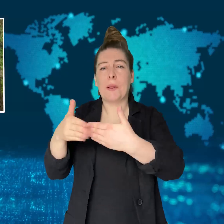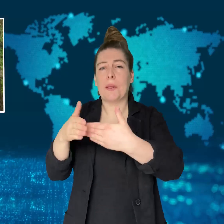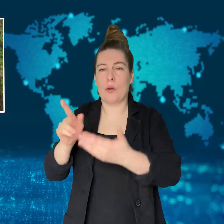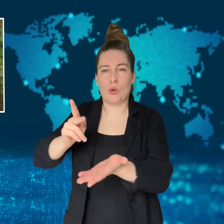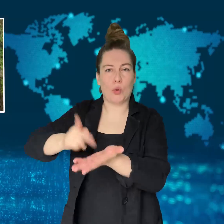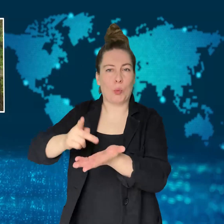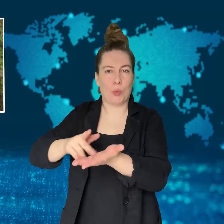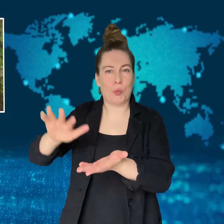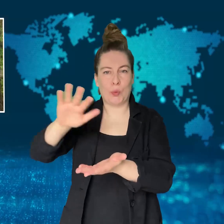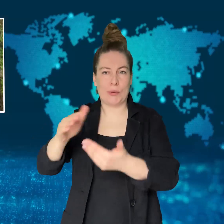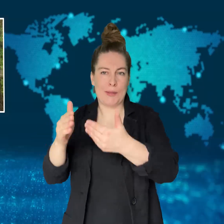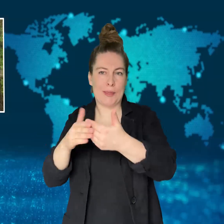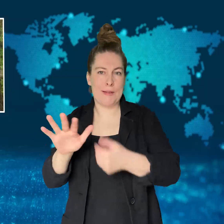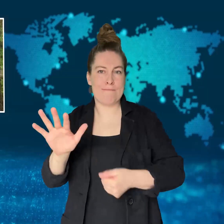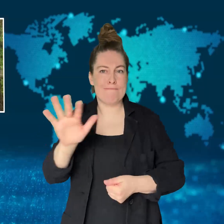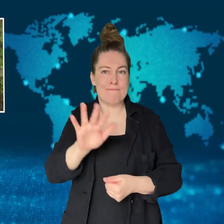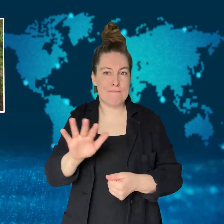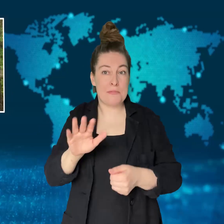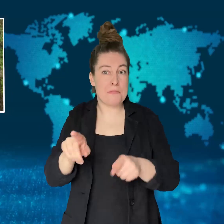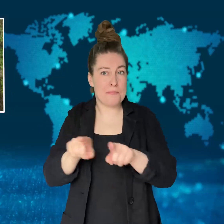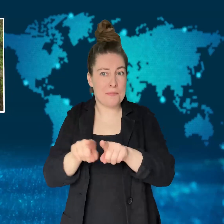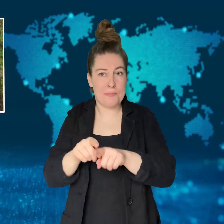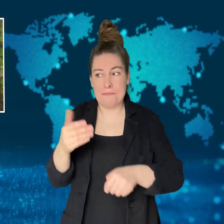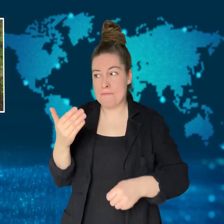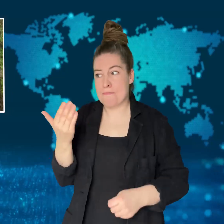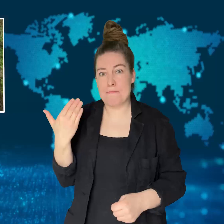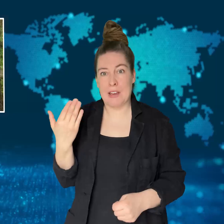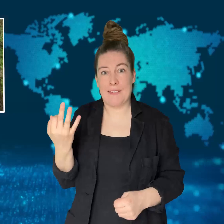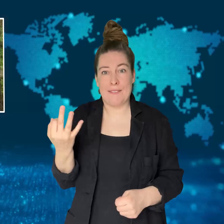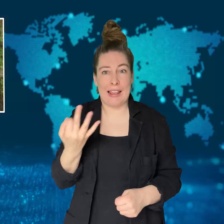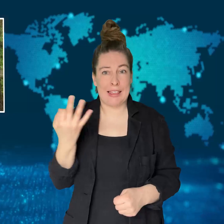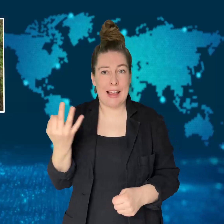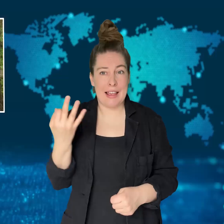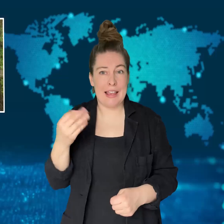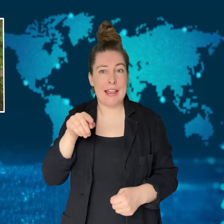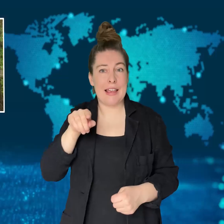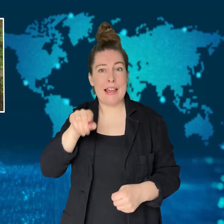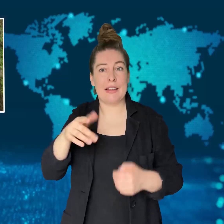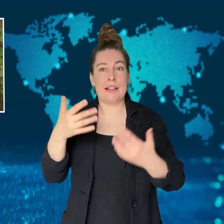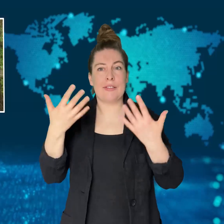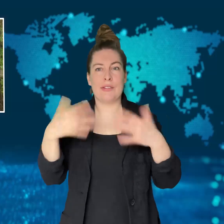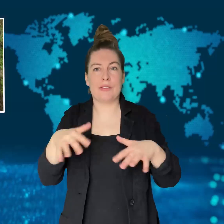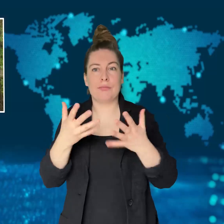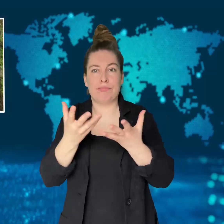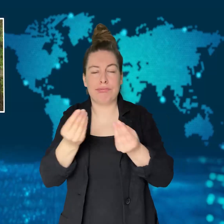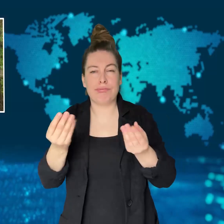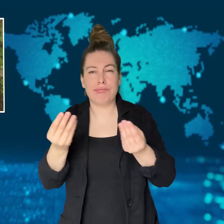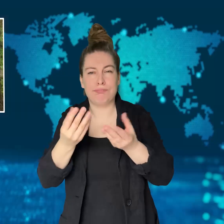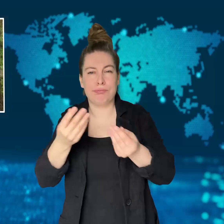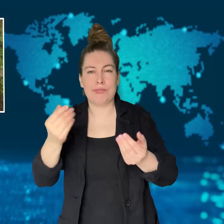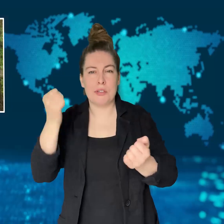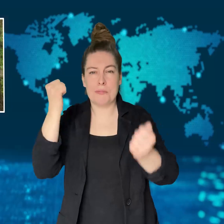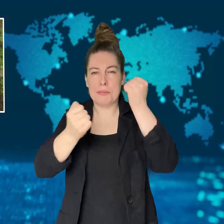movements. A Russian missile hit residential buildings and